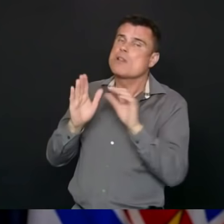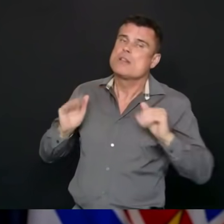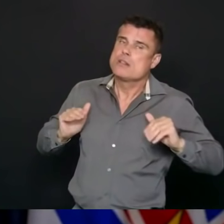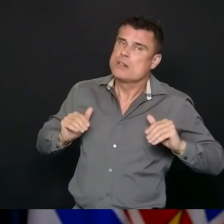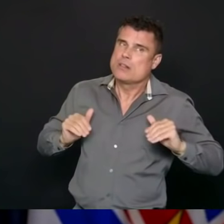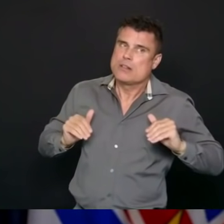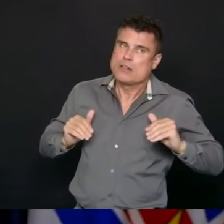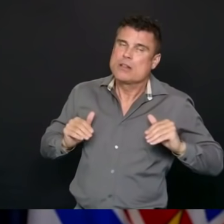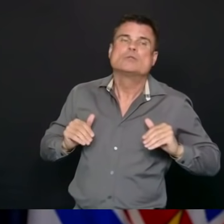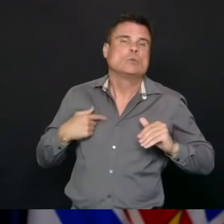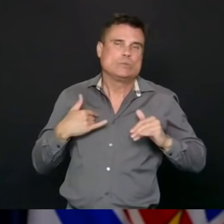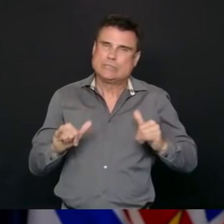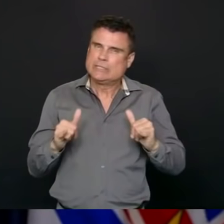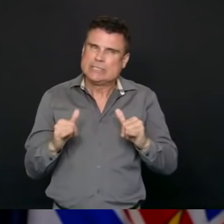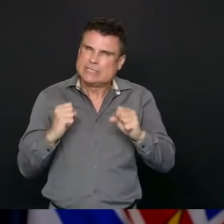and fight against COVID-19.